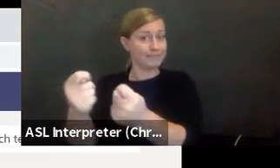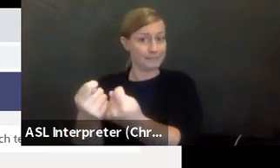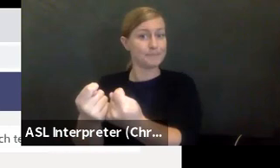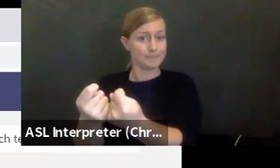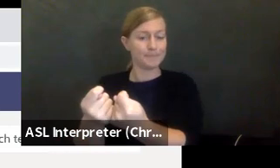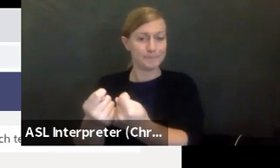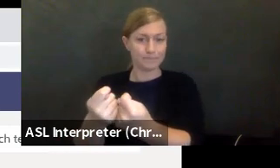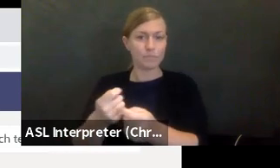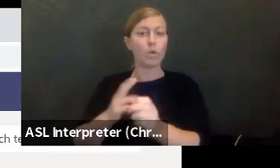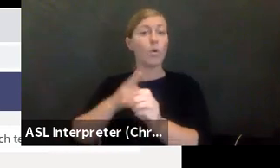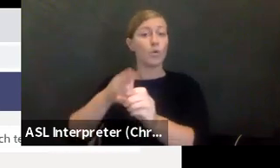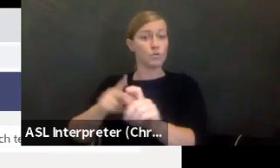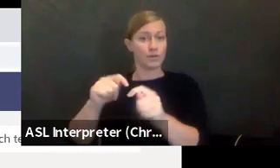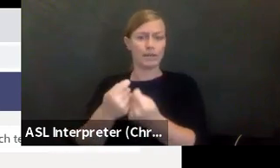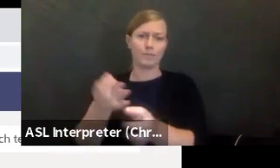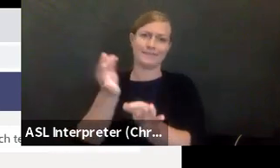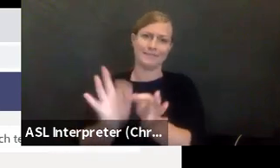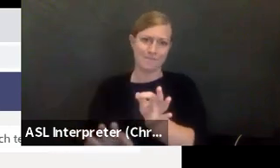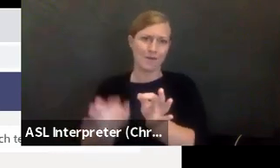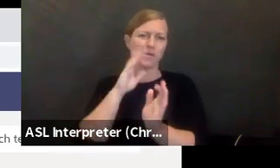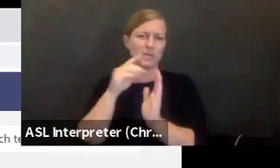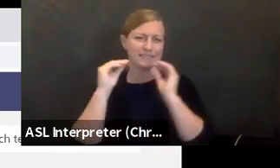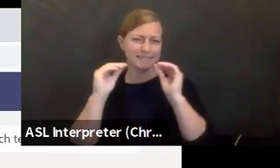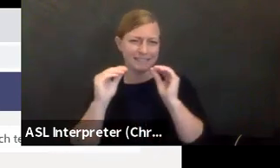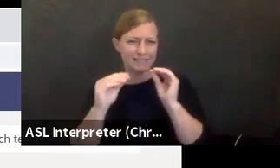The next thing that I want to do is create my team. Before I do that, I want to talk about two things; number one they put these two next to each other on purpose.